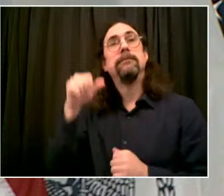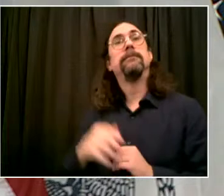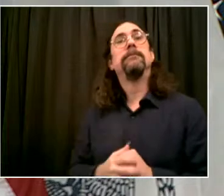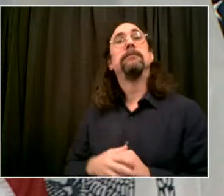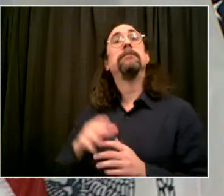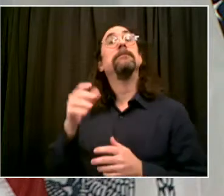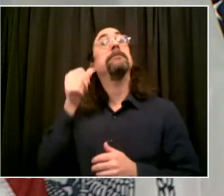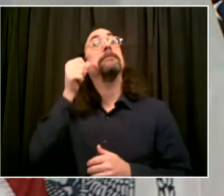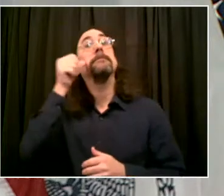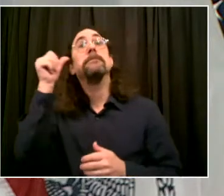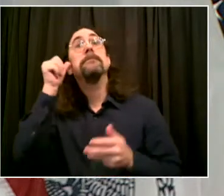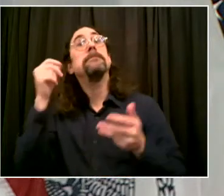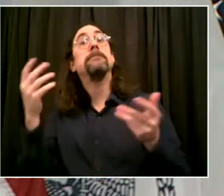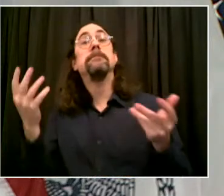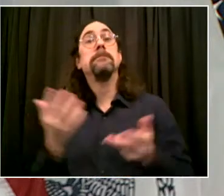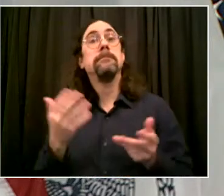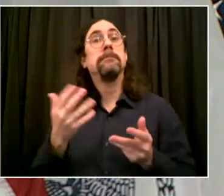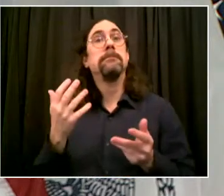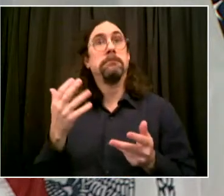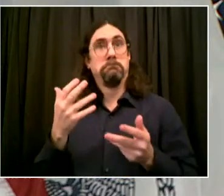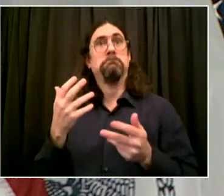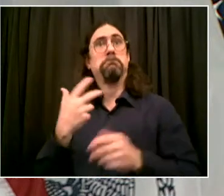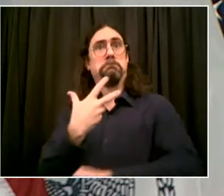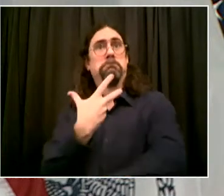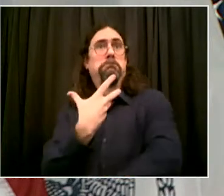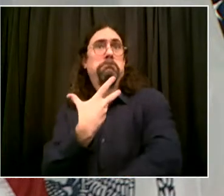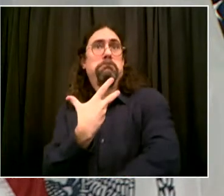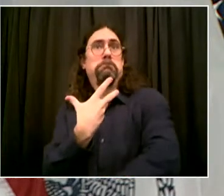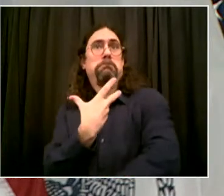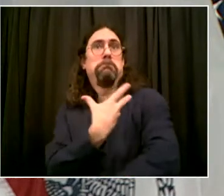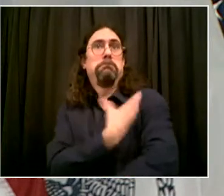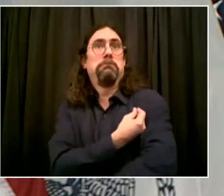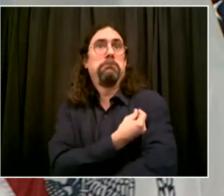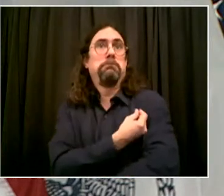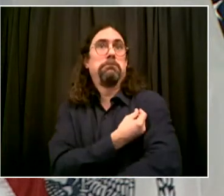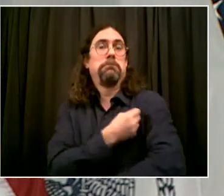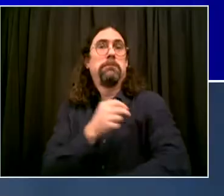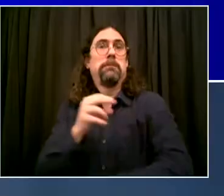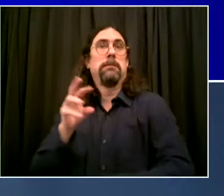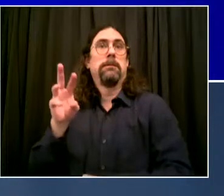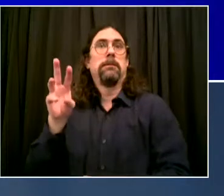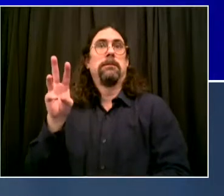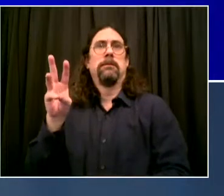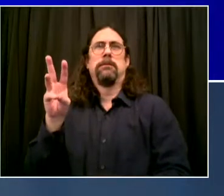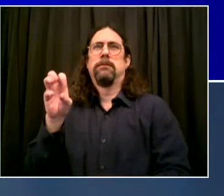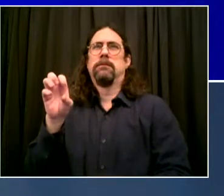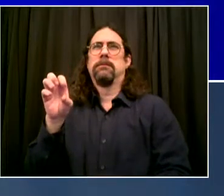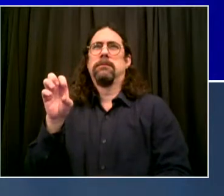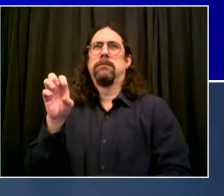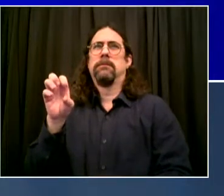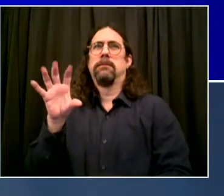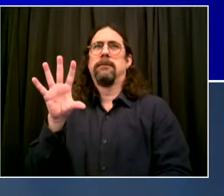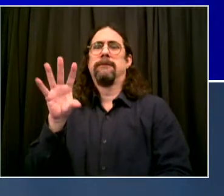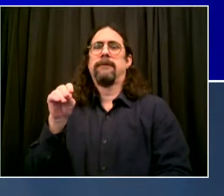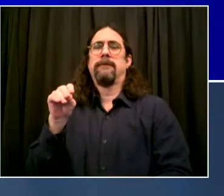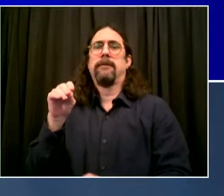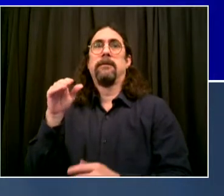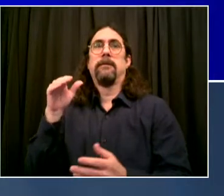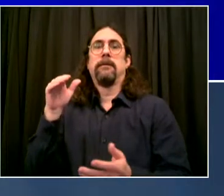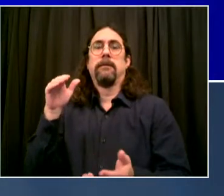VACCINATED